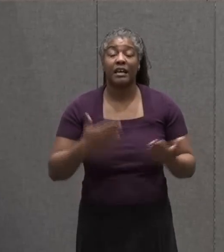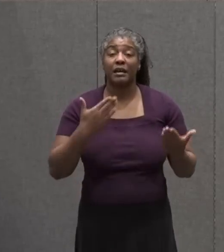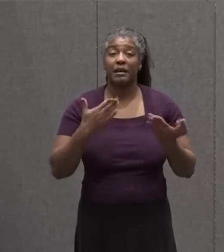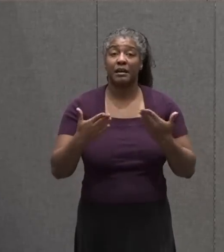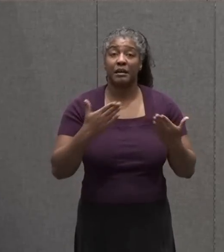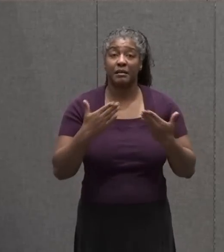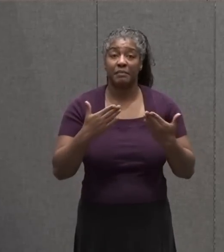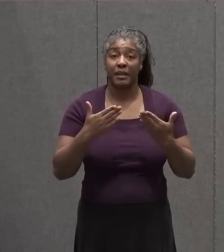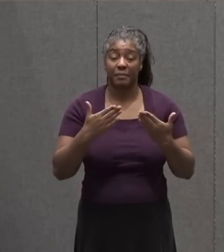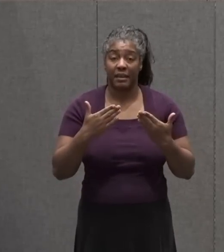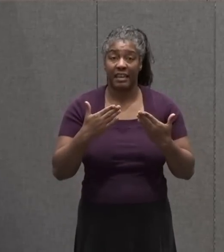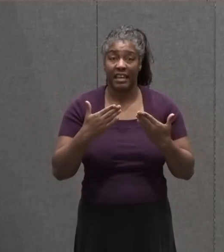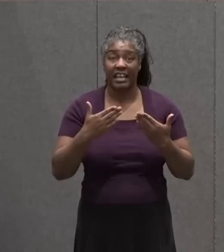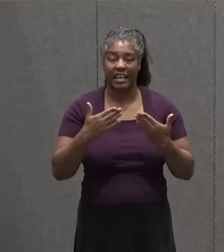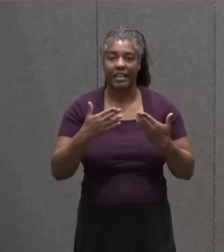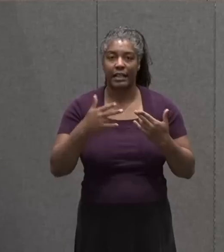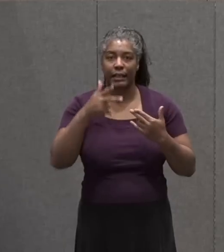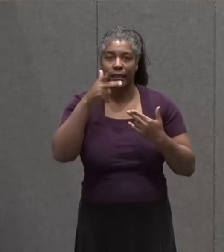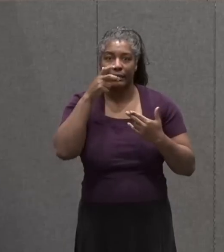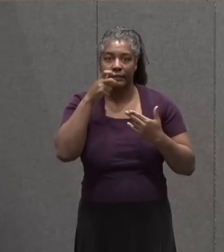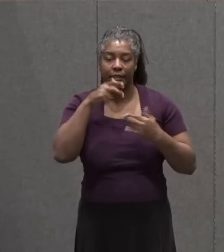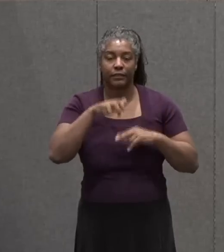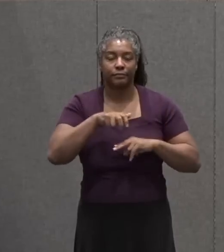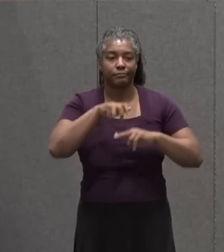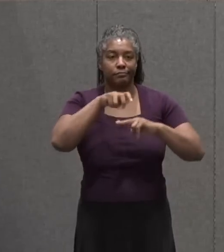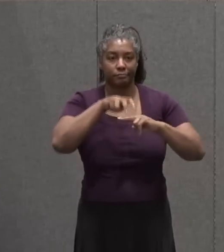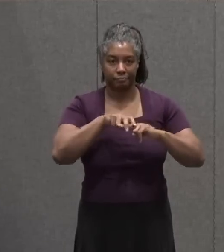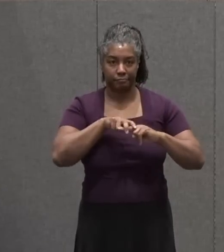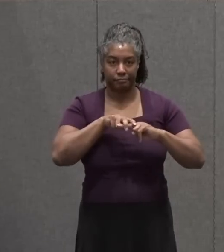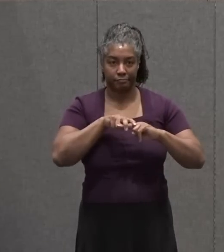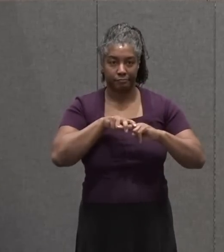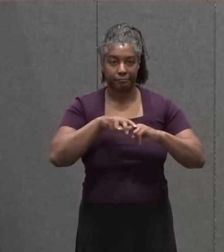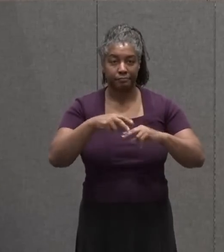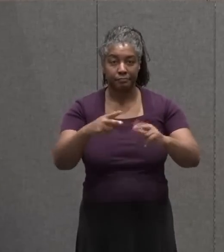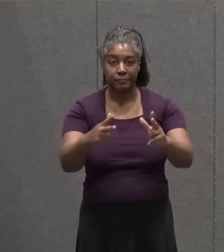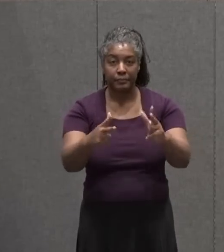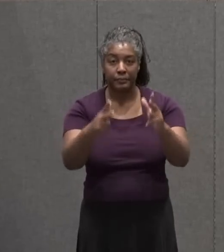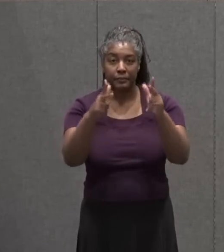on who is talking, so we can listen carefully to what's being said.